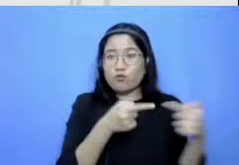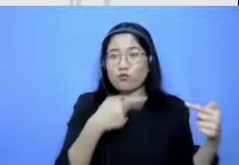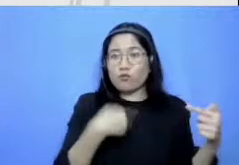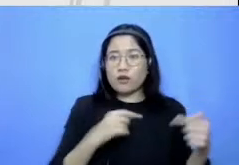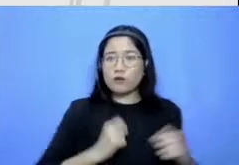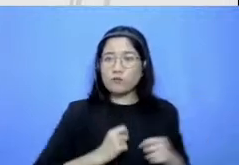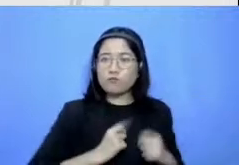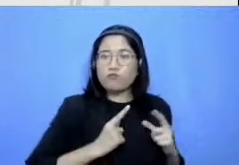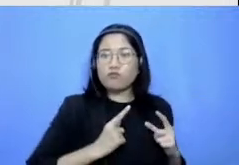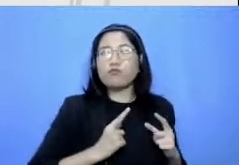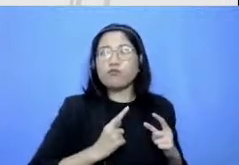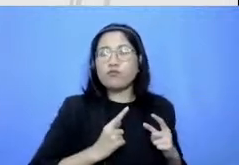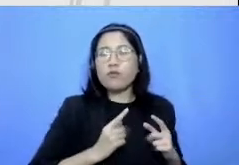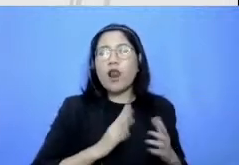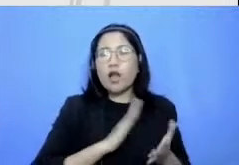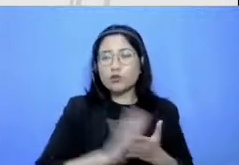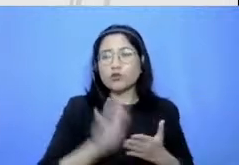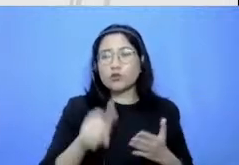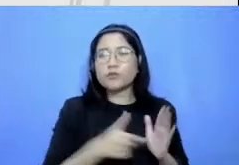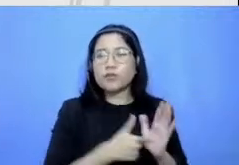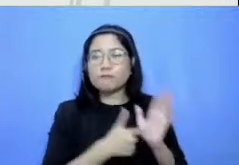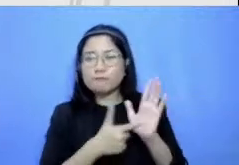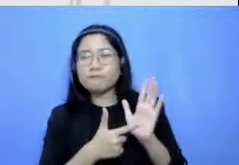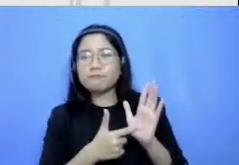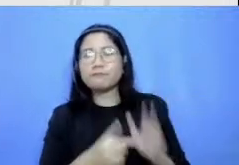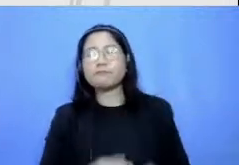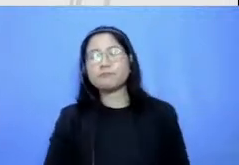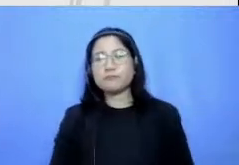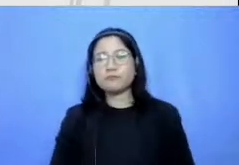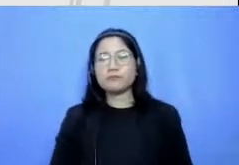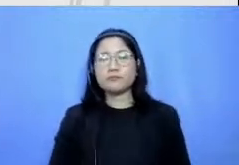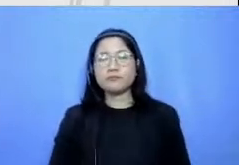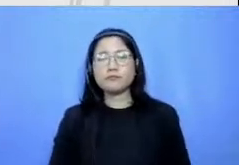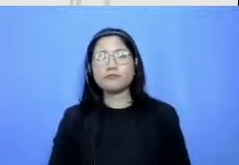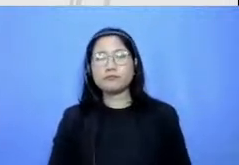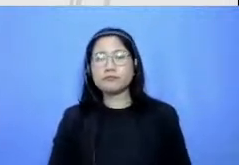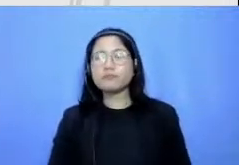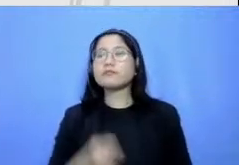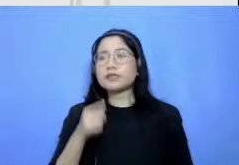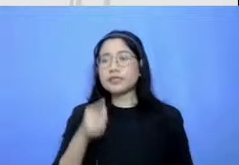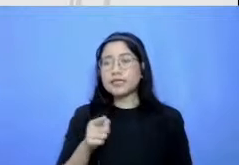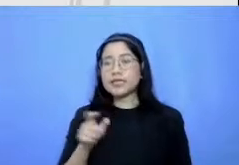, will be shown by that person. this is a very important keyword,